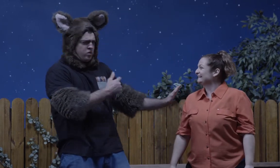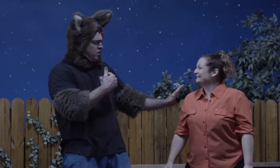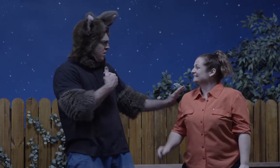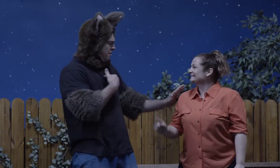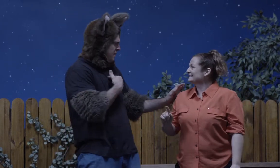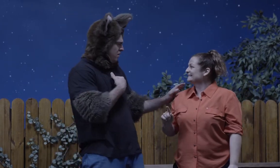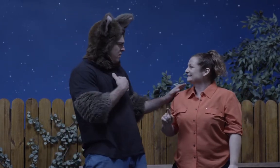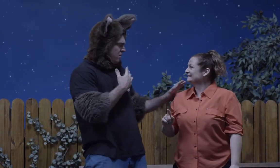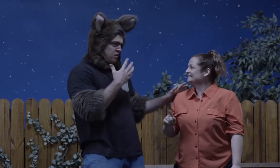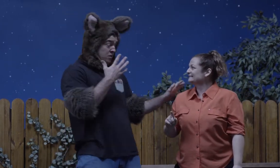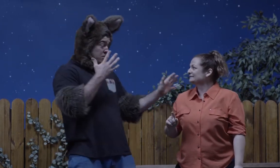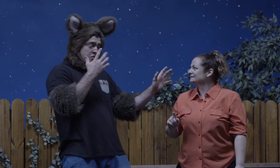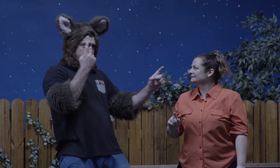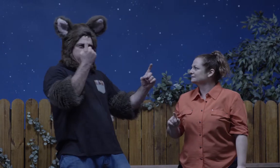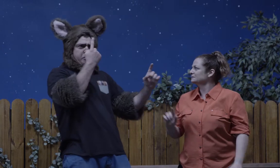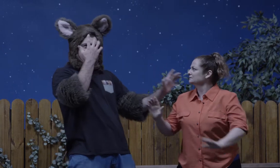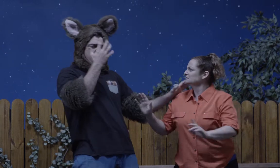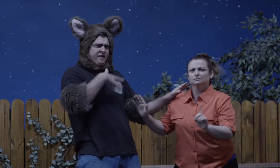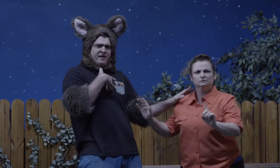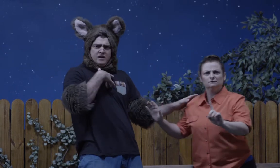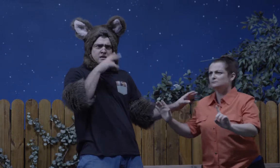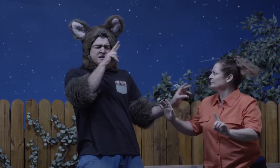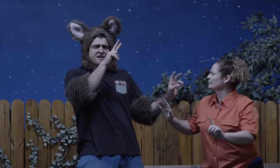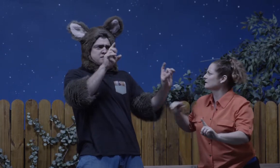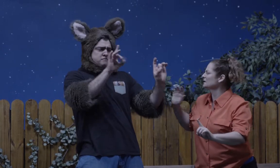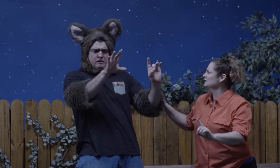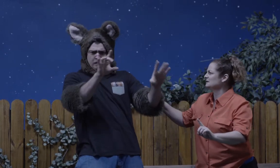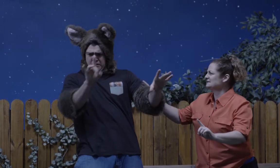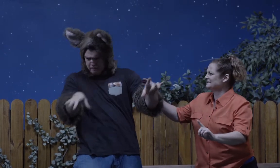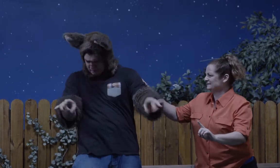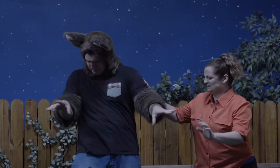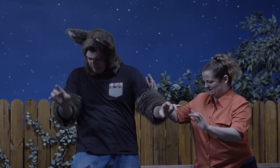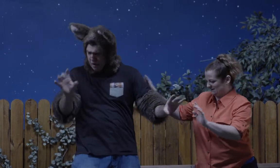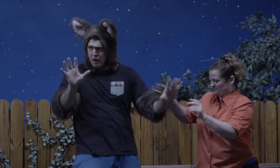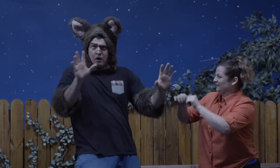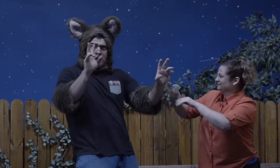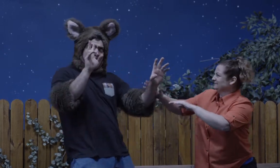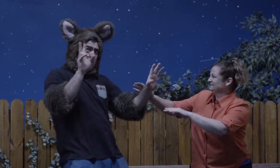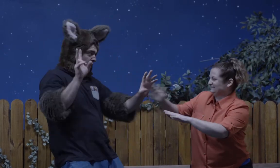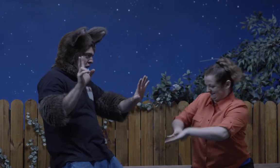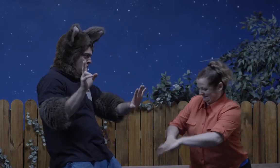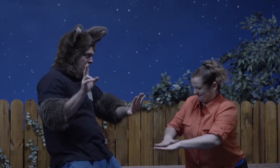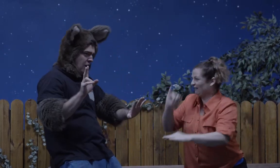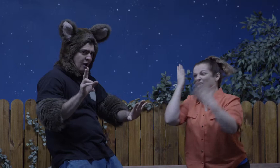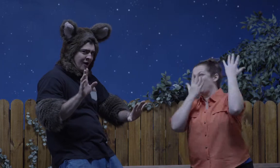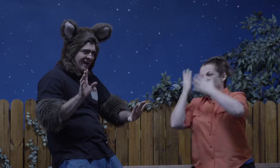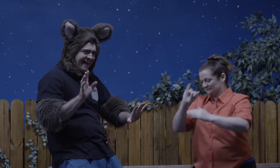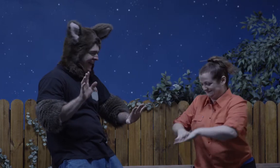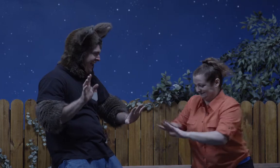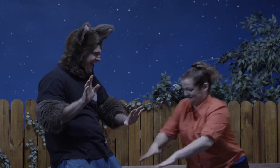Wh... Whoa. Sally, I'm seeing stars. Oh, well, you'd better sit down if you're seeing stars.